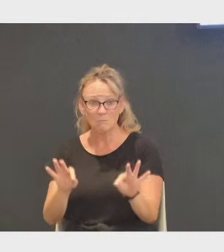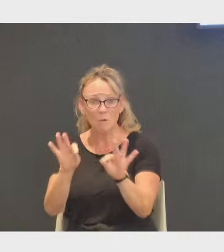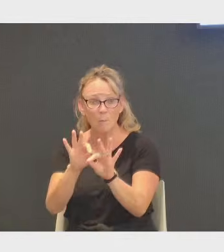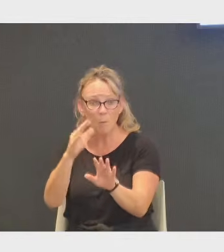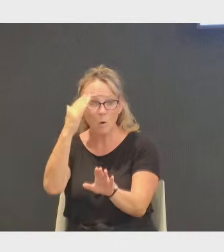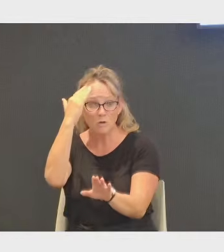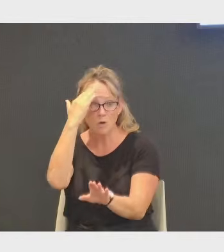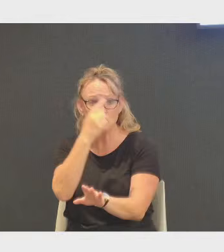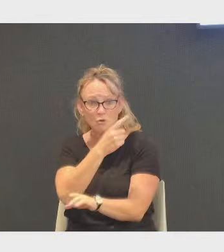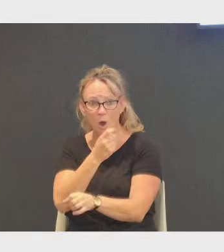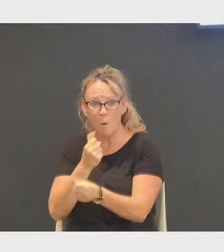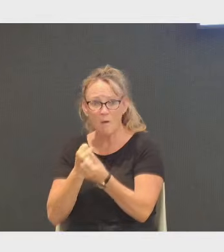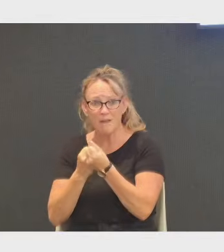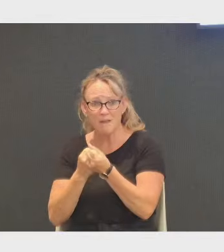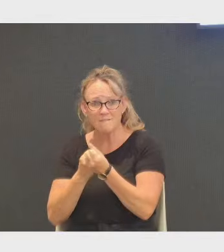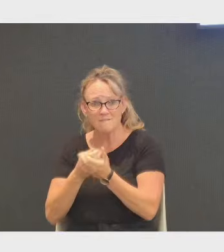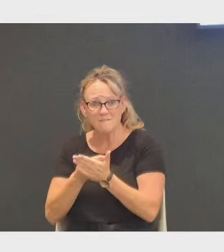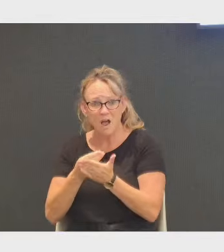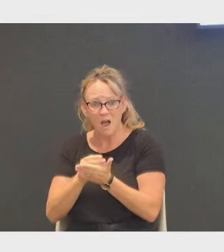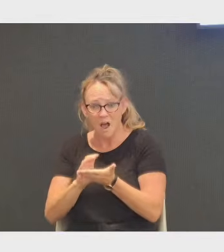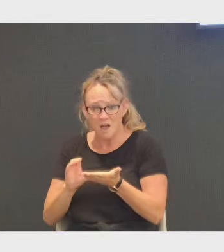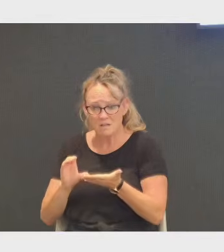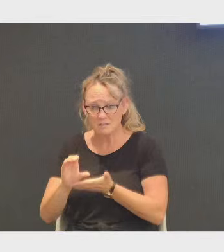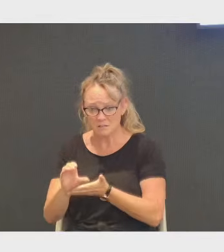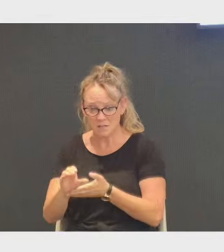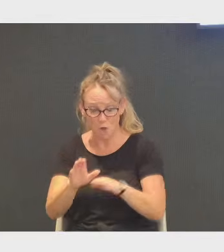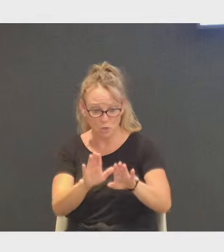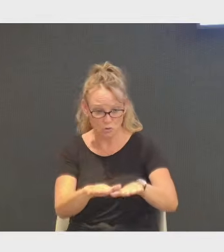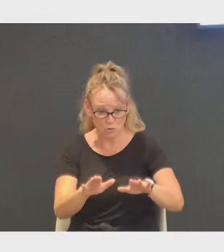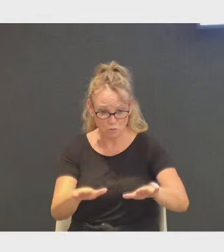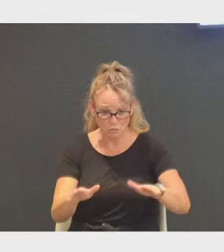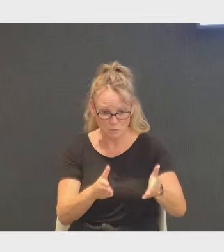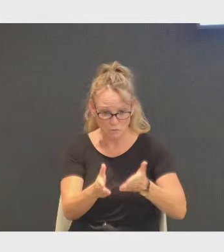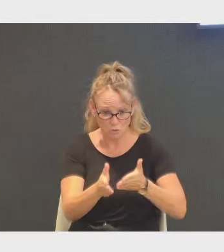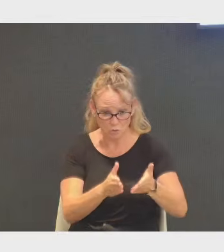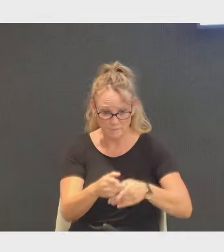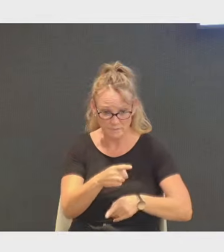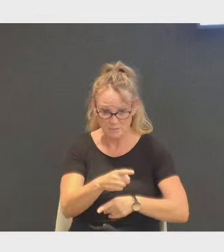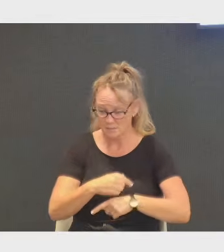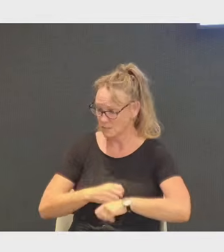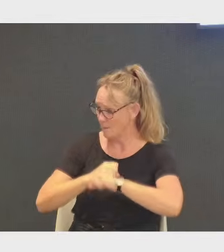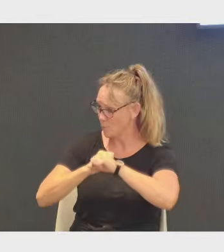required services to protect children from abuse and neglect supporting families in crisis. A large